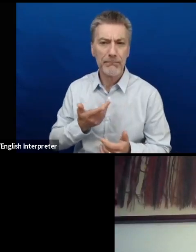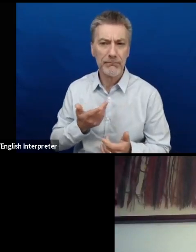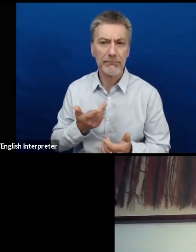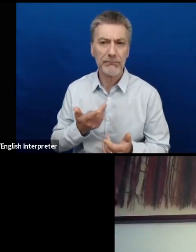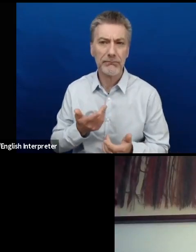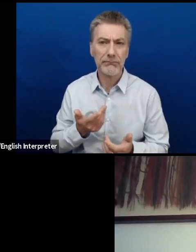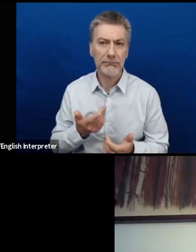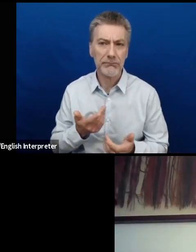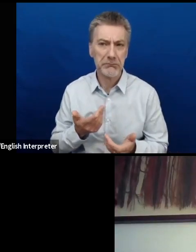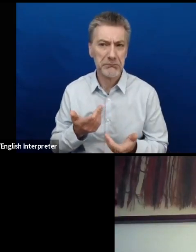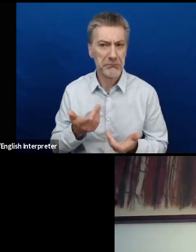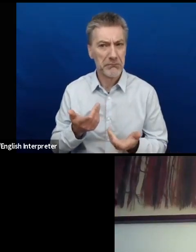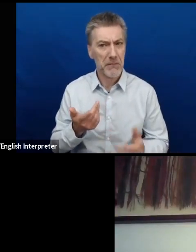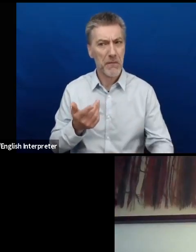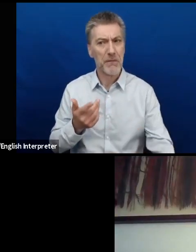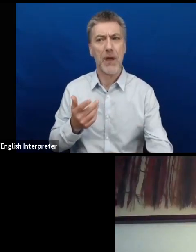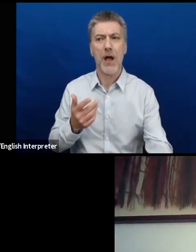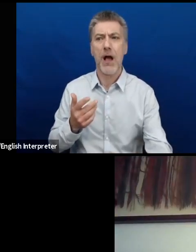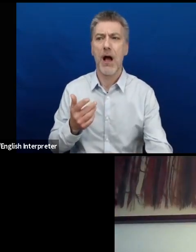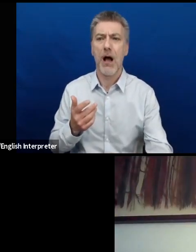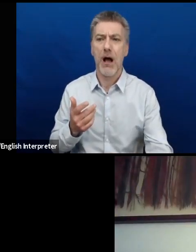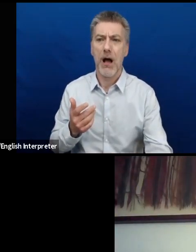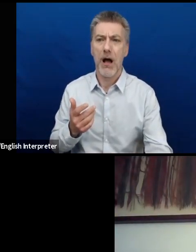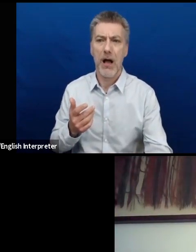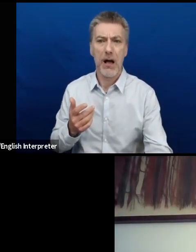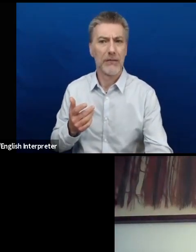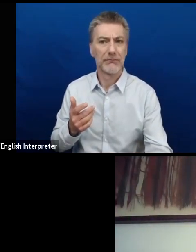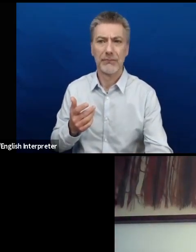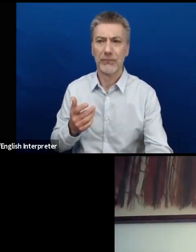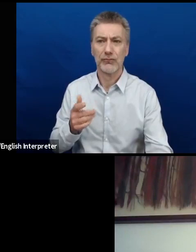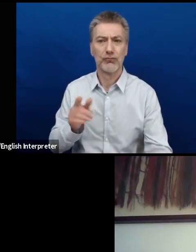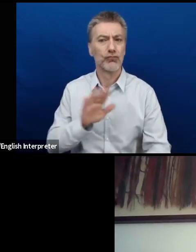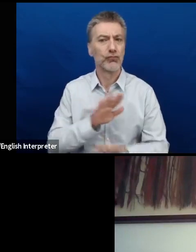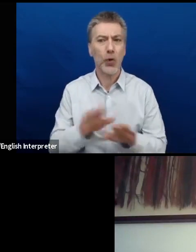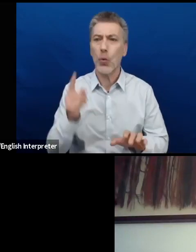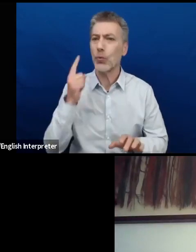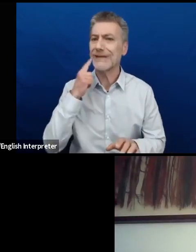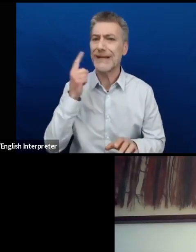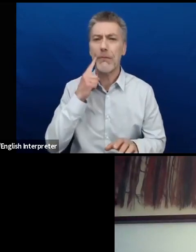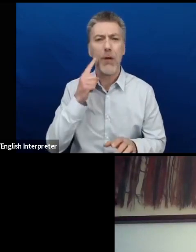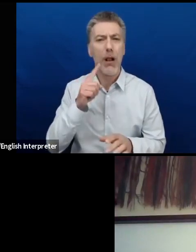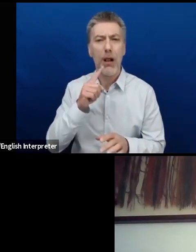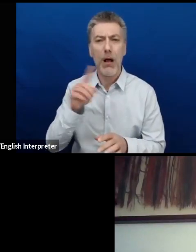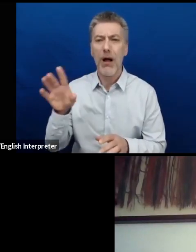matter of inclusion the category itself comes in to being in a process of